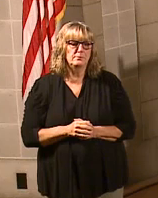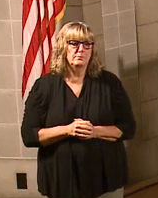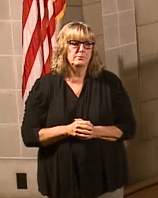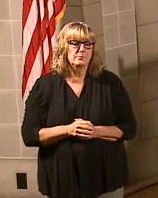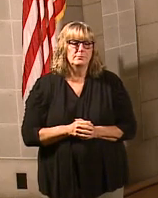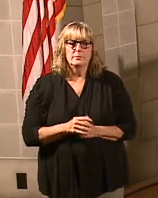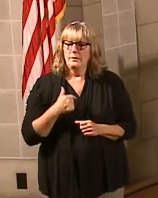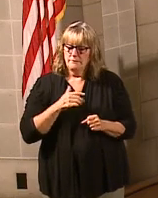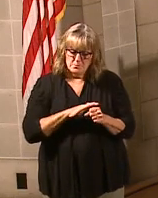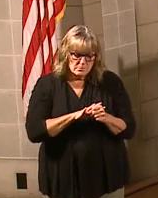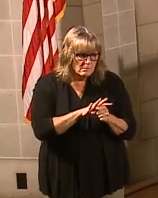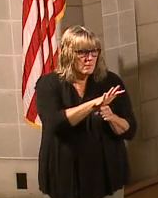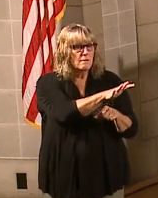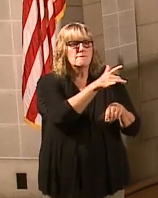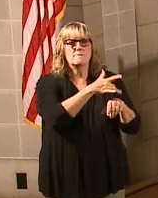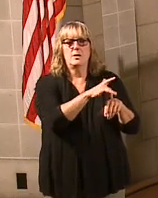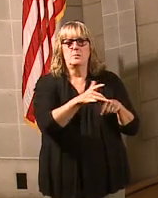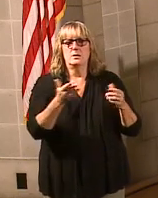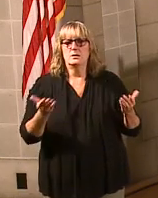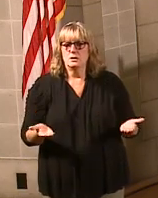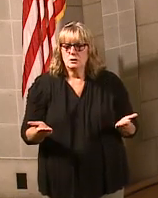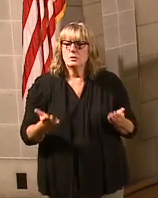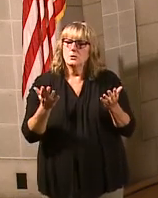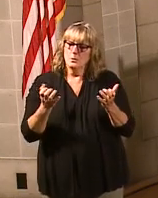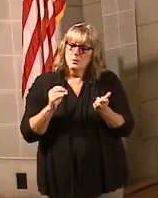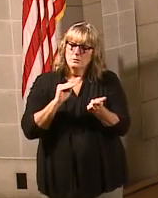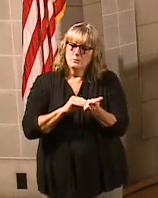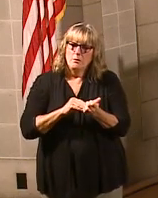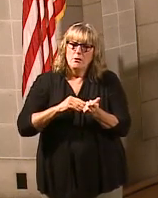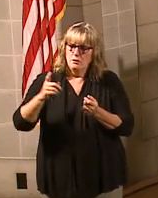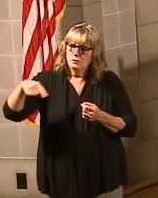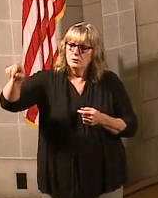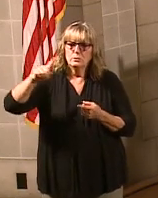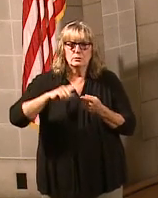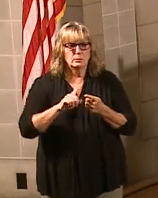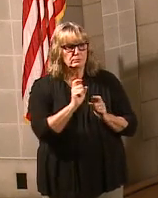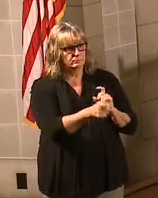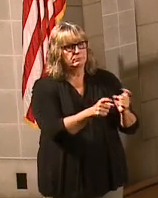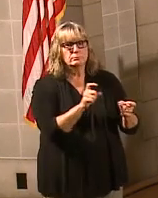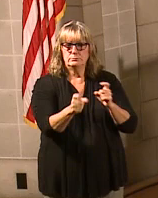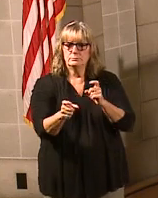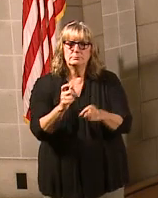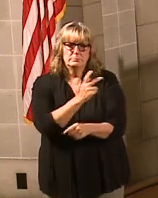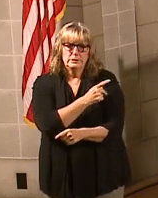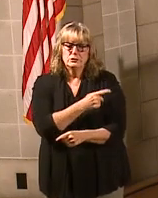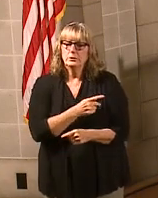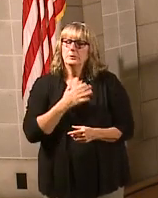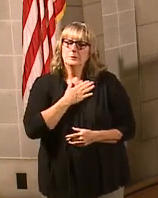THIS IS A TREATMENT, AN INFUSION. YOU HAVE TO HAVE A DOCTOR'S PRESCRIPTION FOR IT.